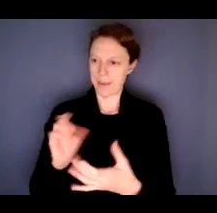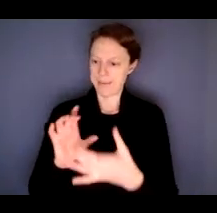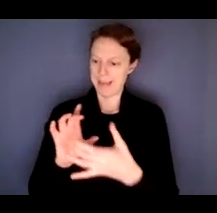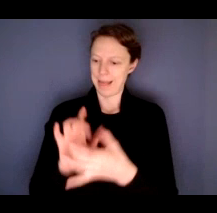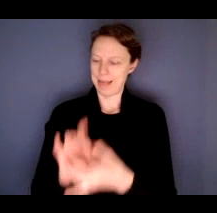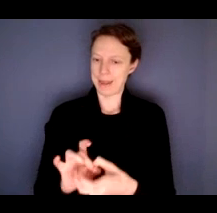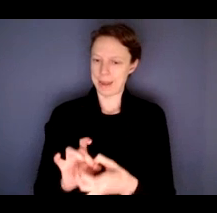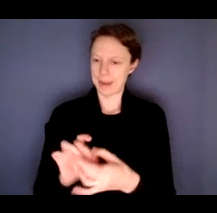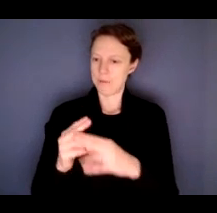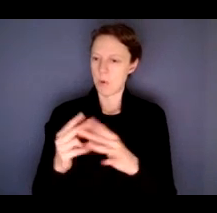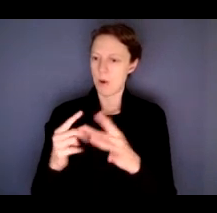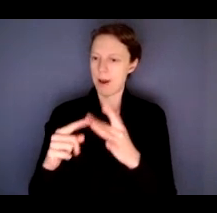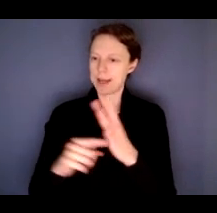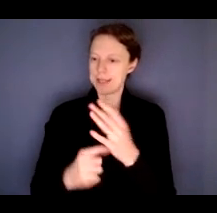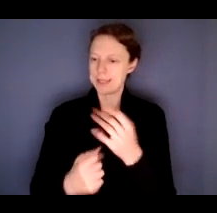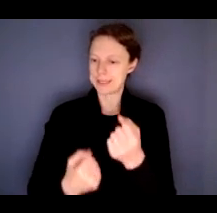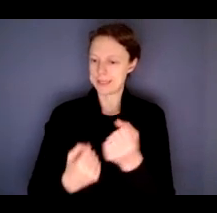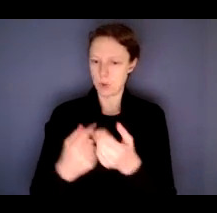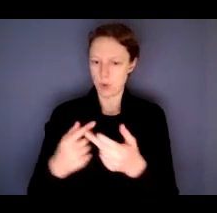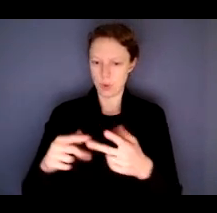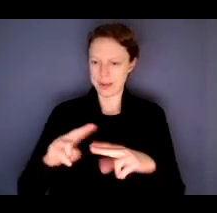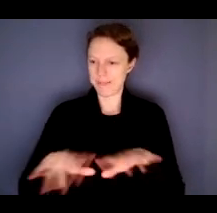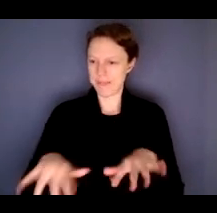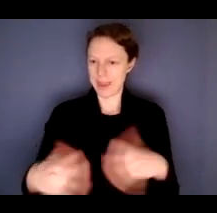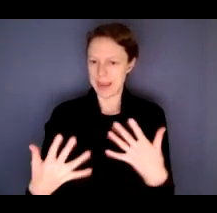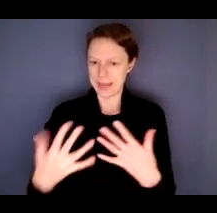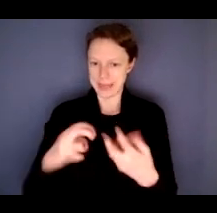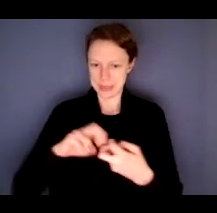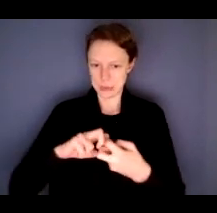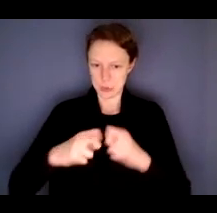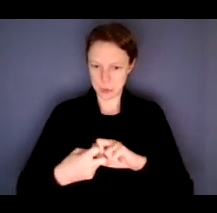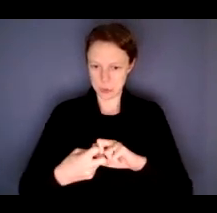if you are having any issues with Go To webinar today.